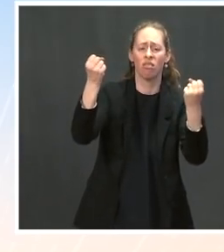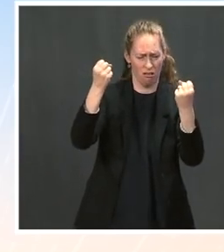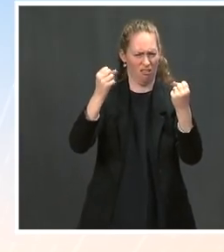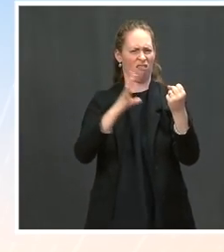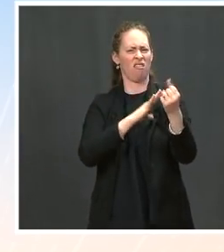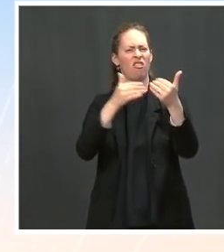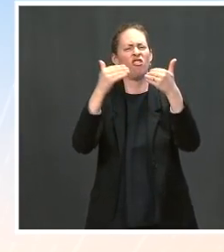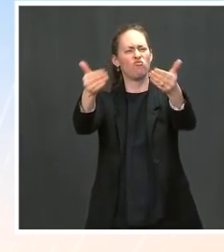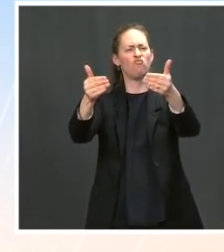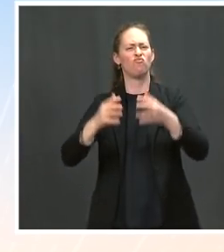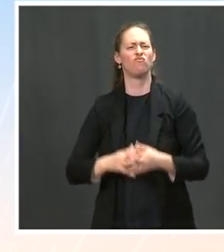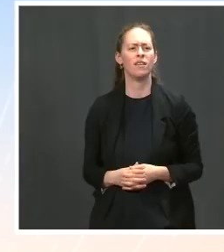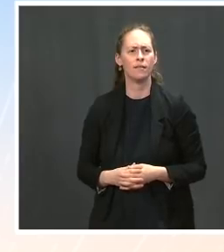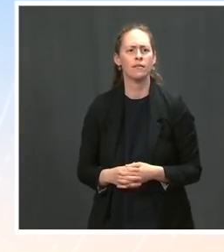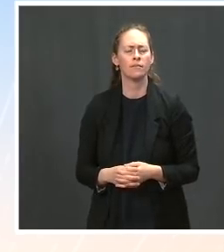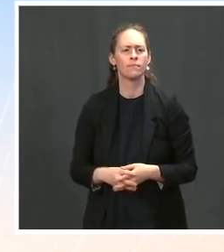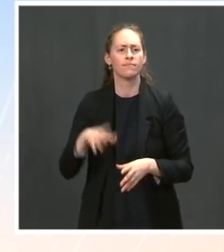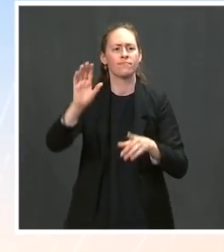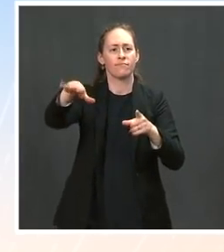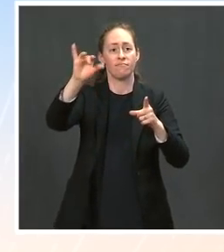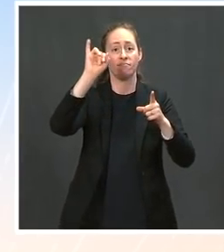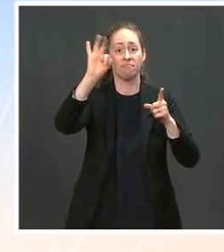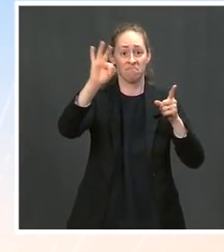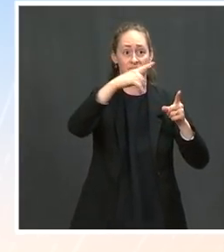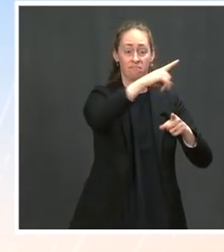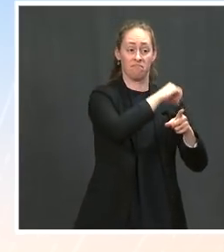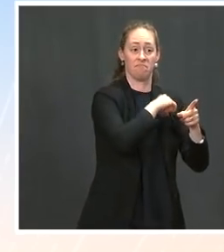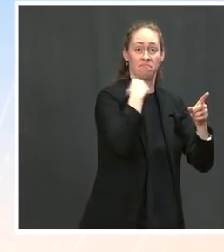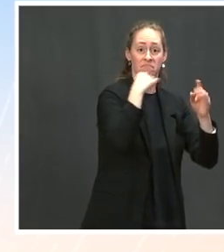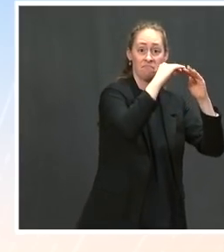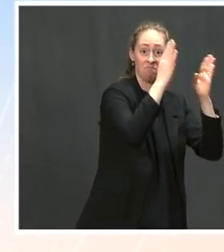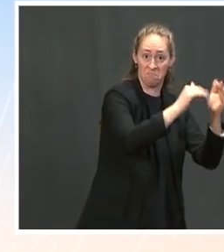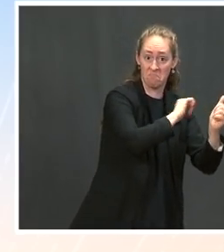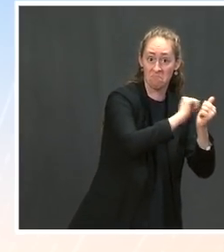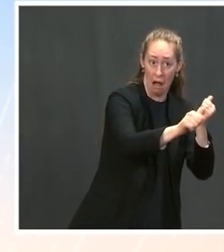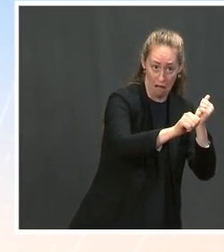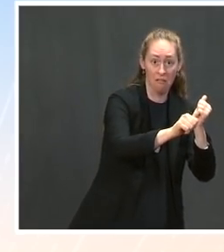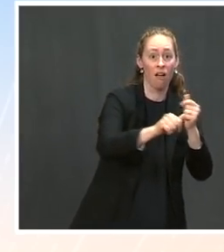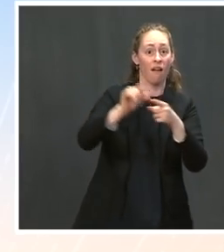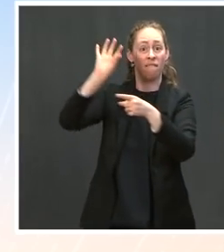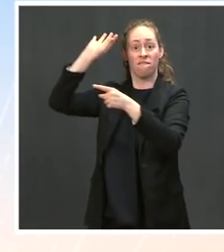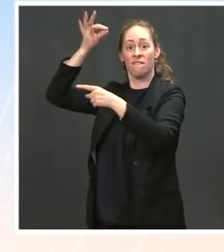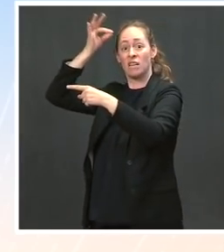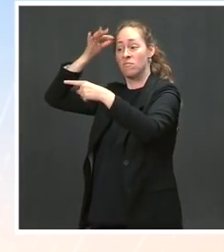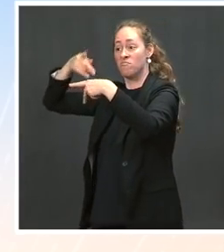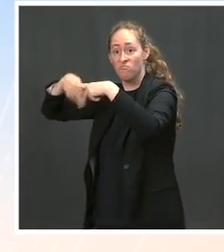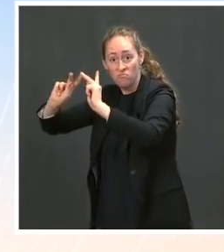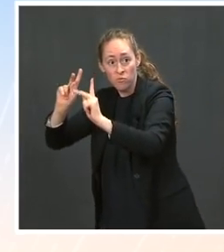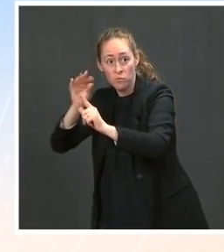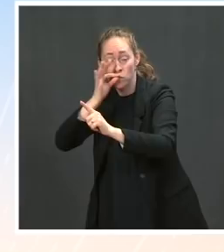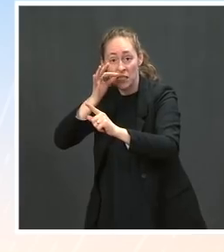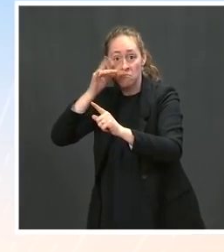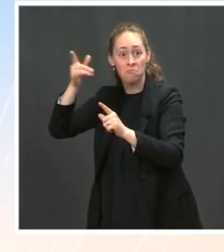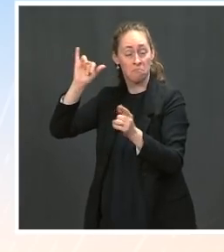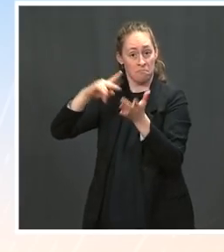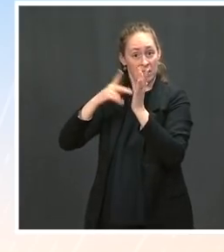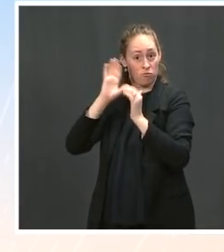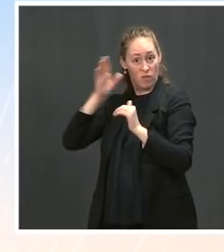legalizing marijuana at a federal level, would the President sign it? Ms. Psaki: Well, I just have outlined what his position is, which isn't the same as what the House and Senate have proposed,